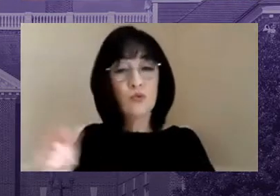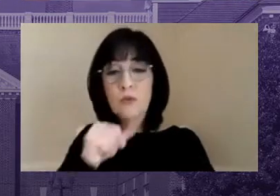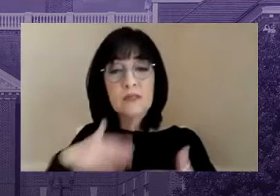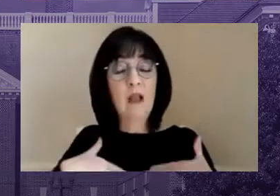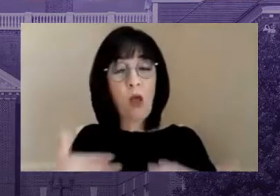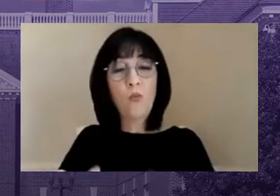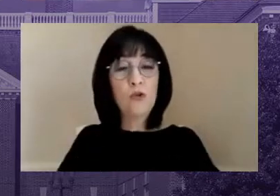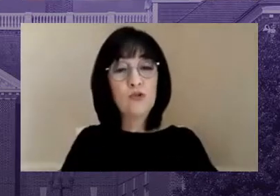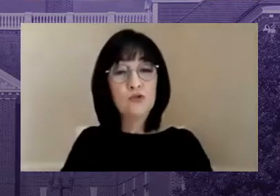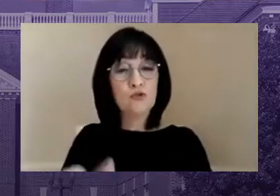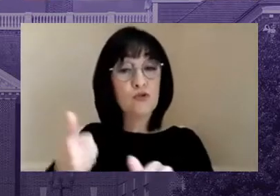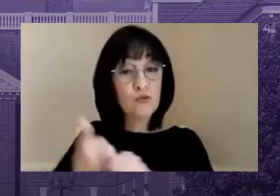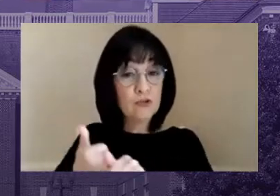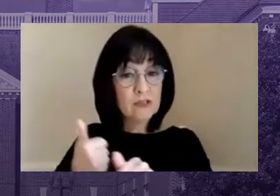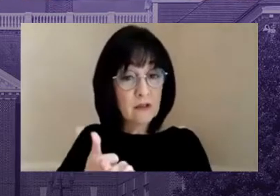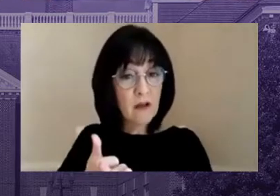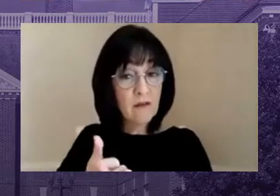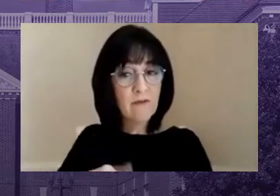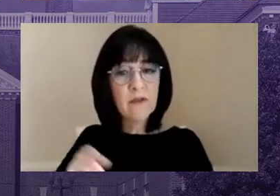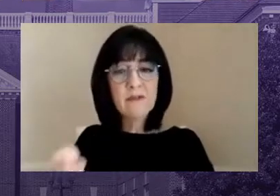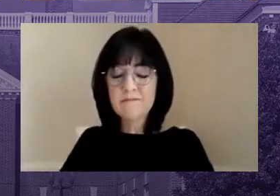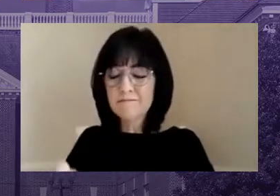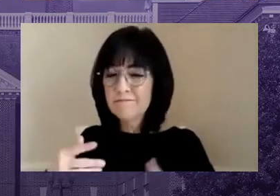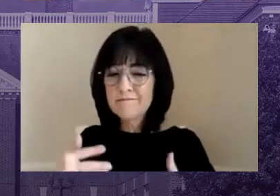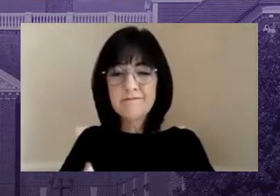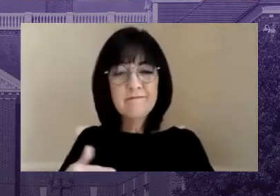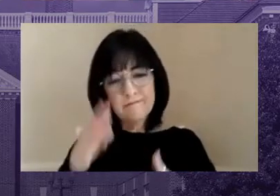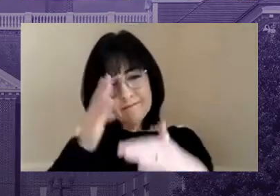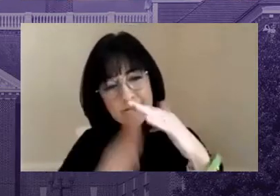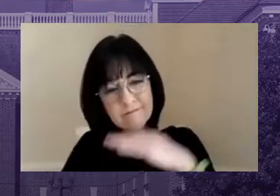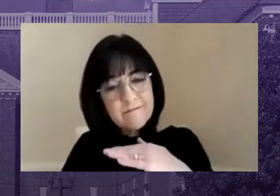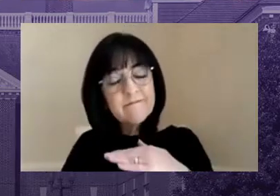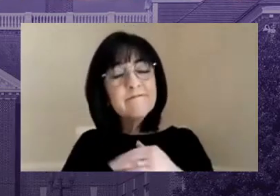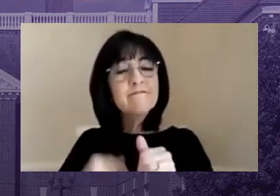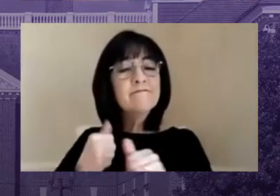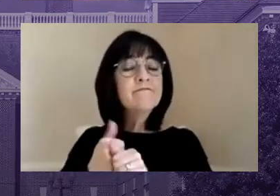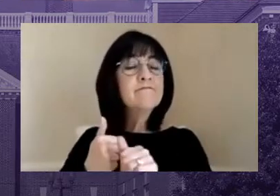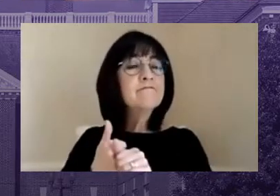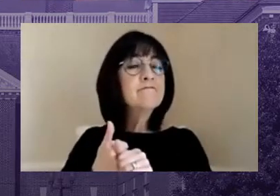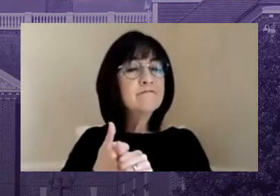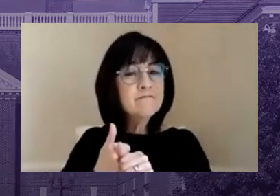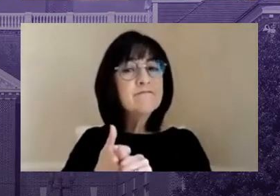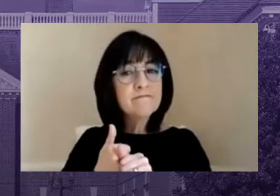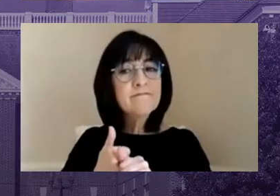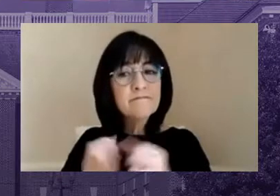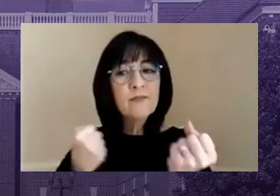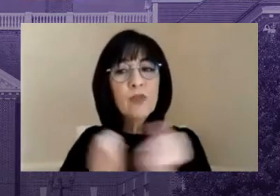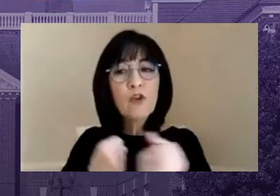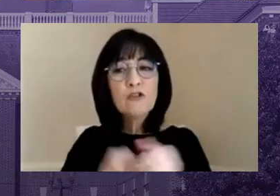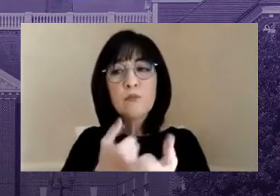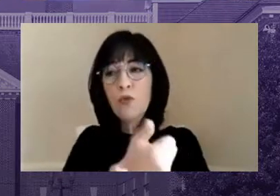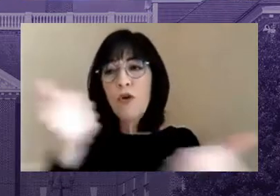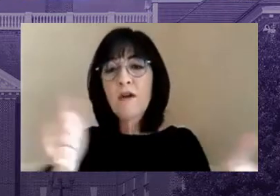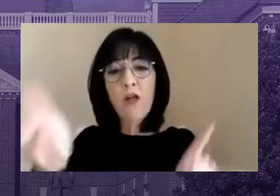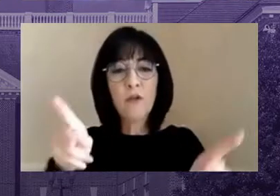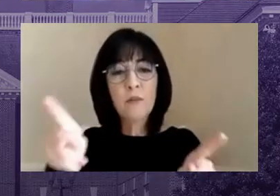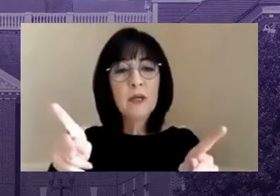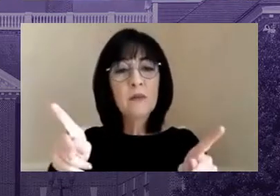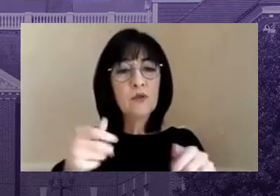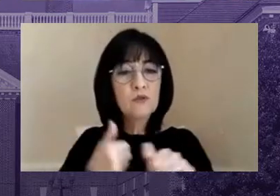was incredibly low key and she was able to get folks to follow. As I've heard the expression